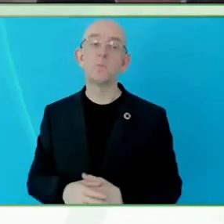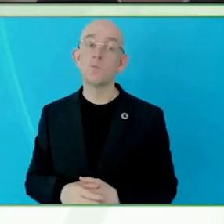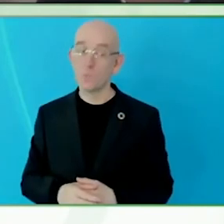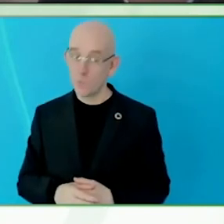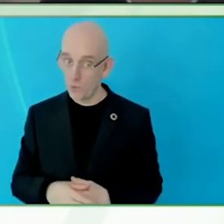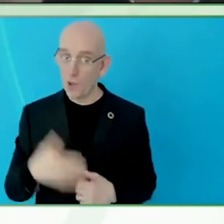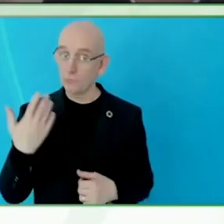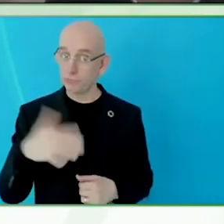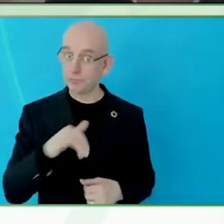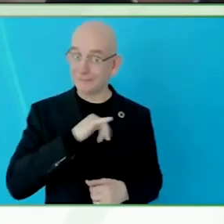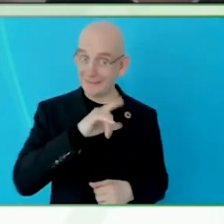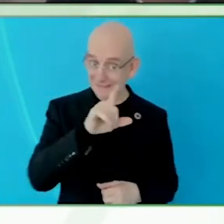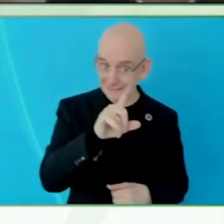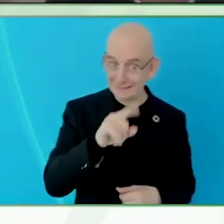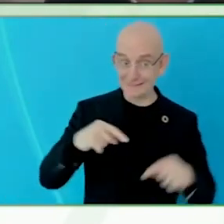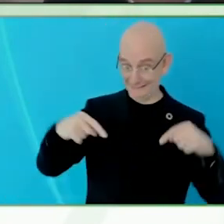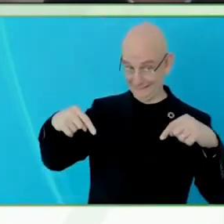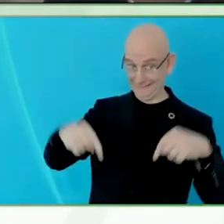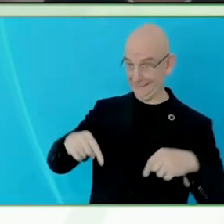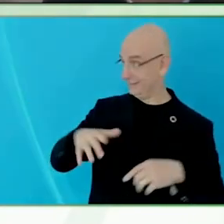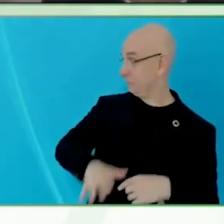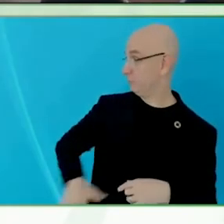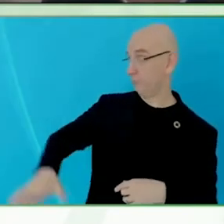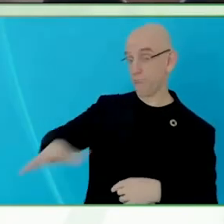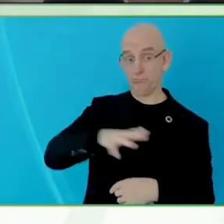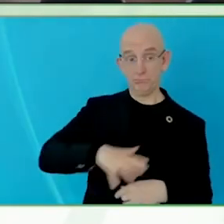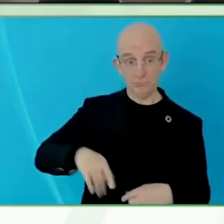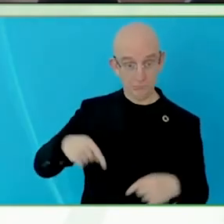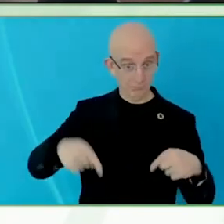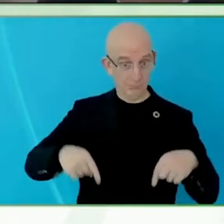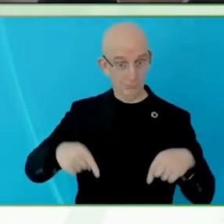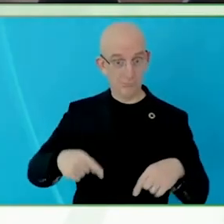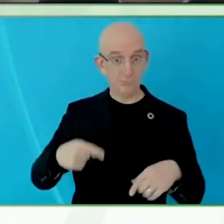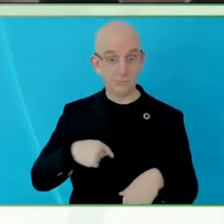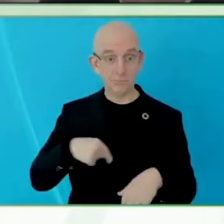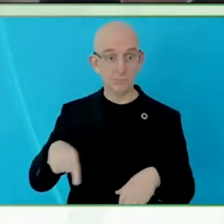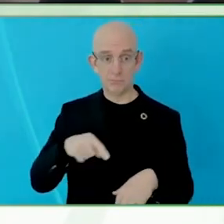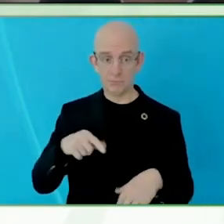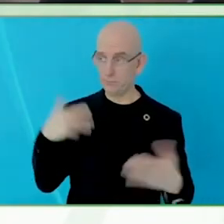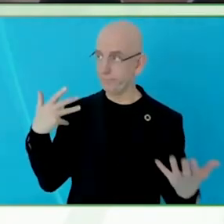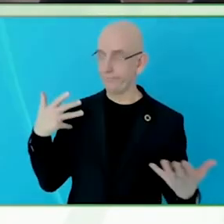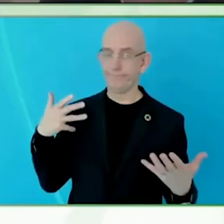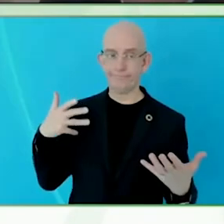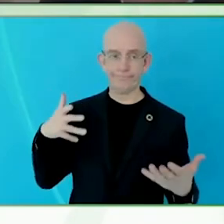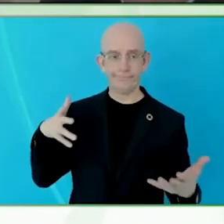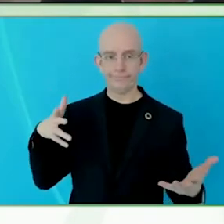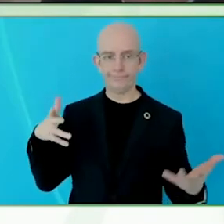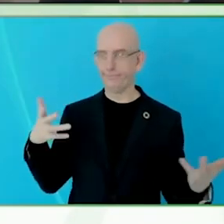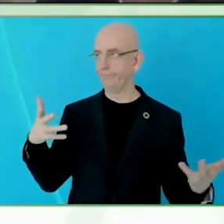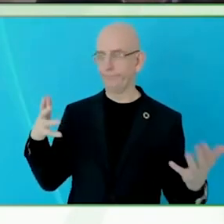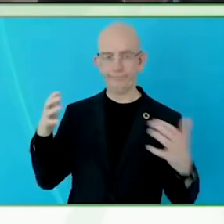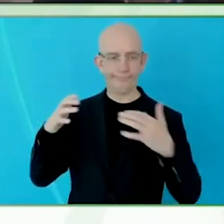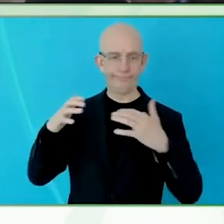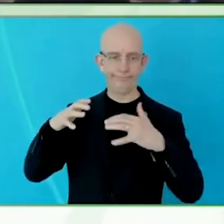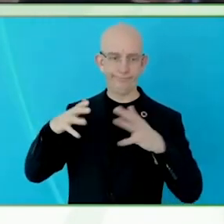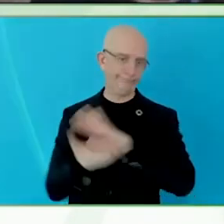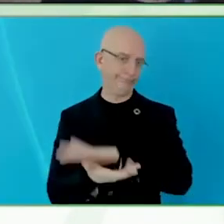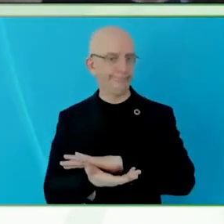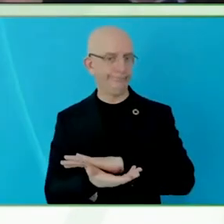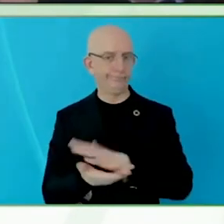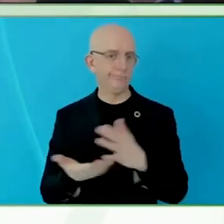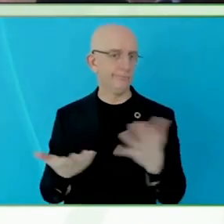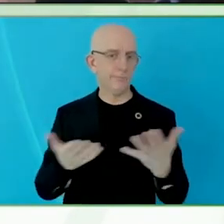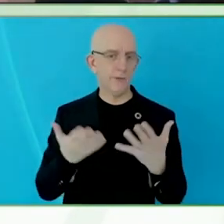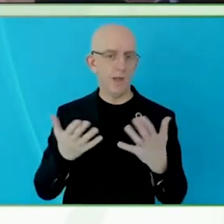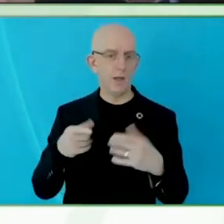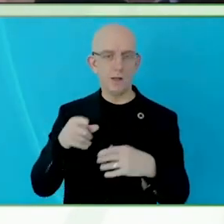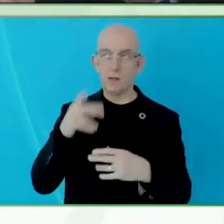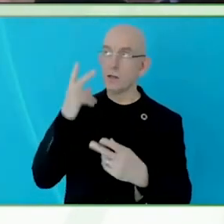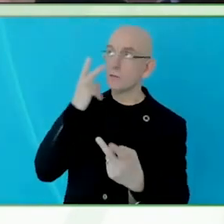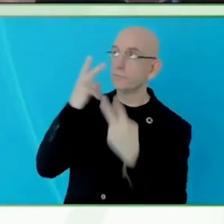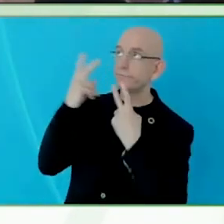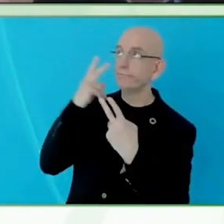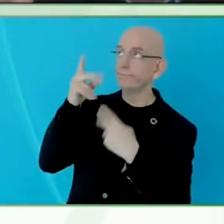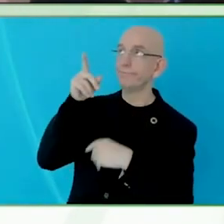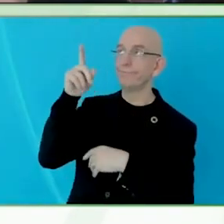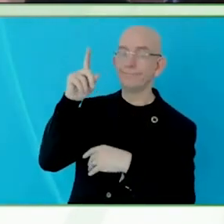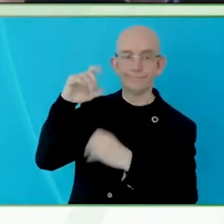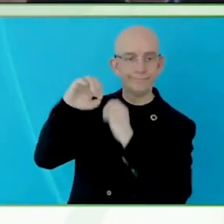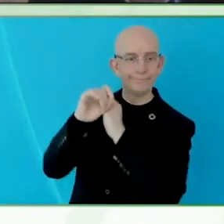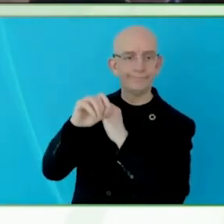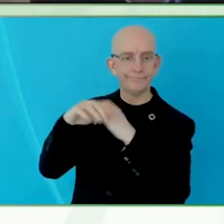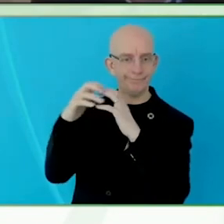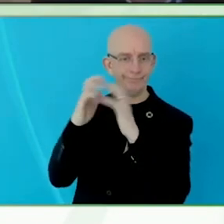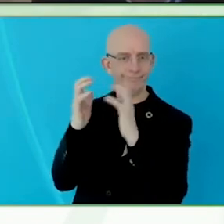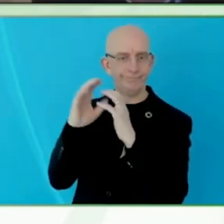We are writing a proposal in order to use those facilities, which have